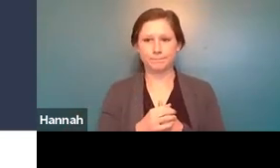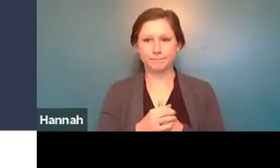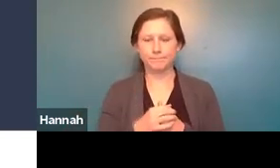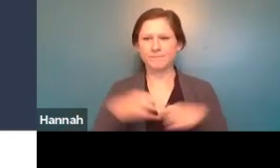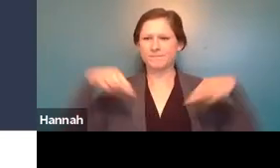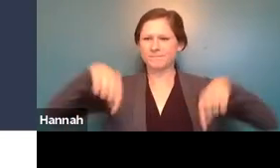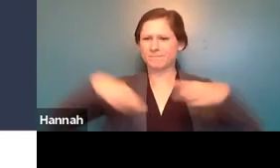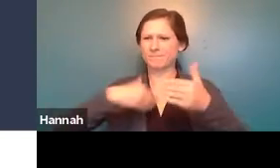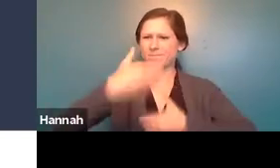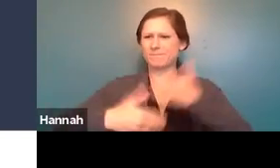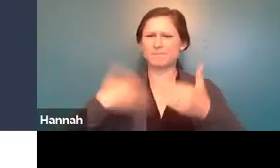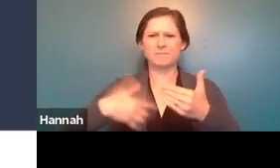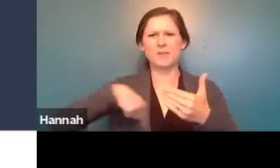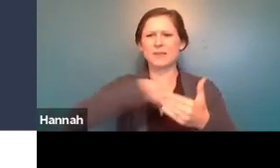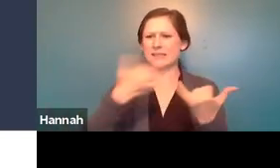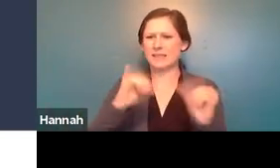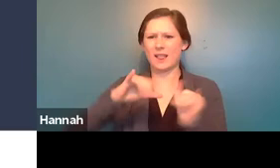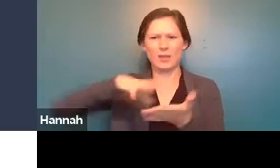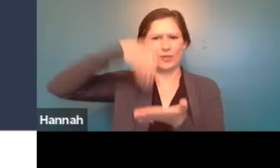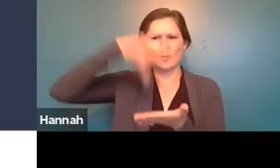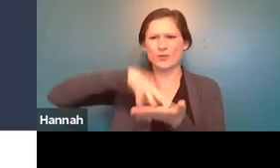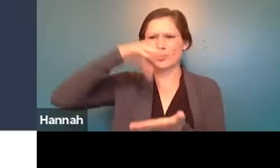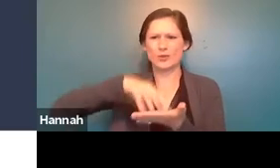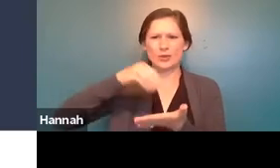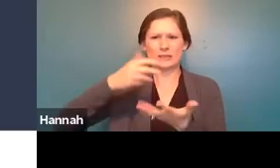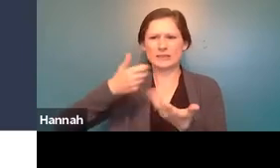process for everybody. And working with a few other